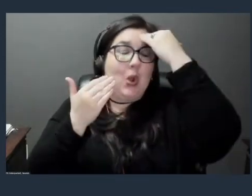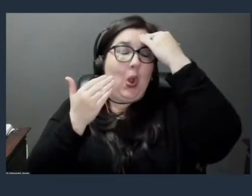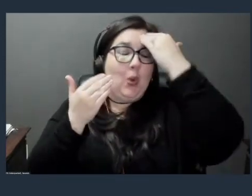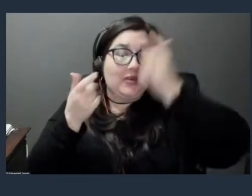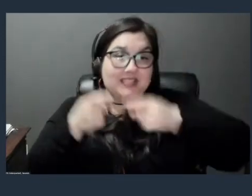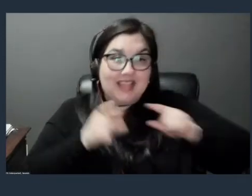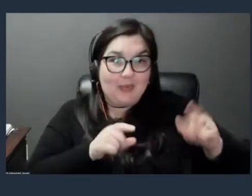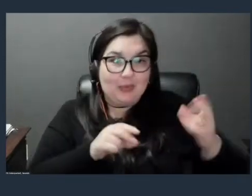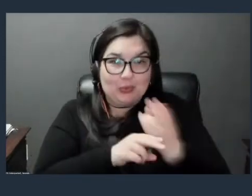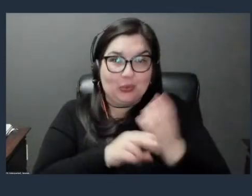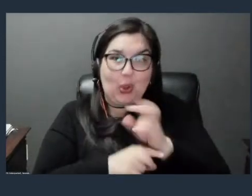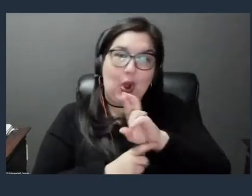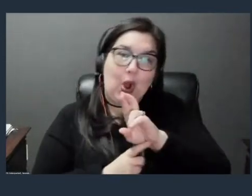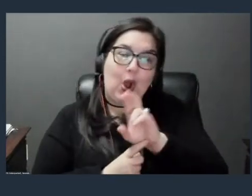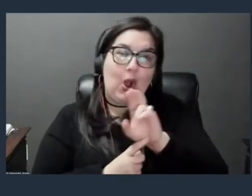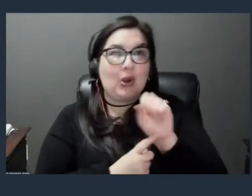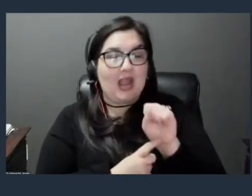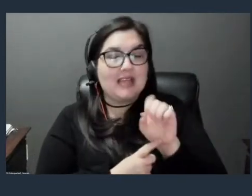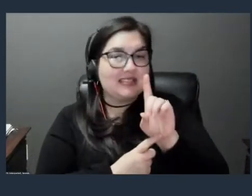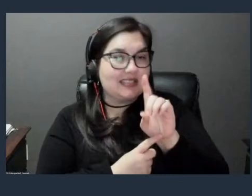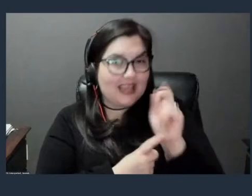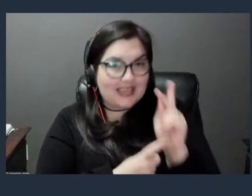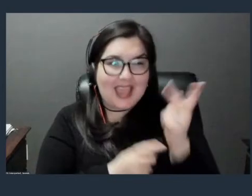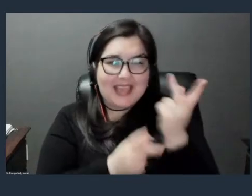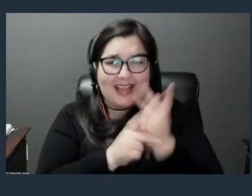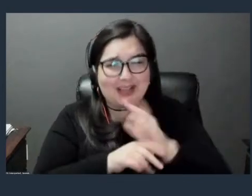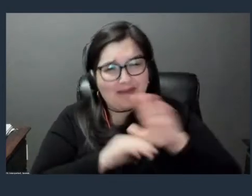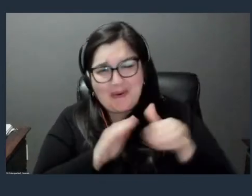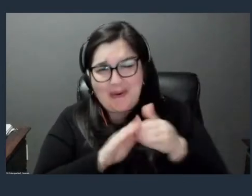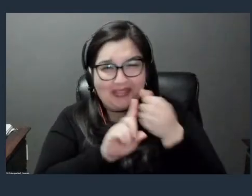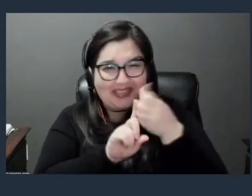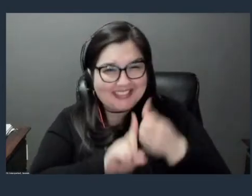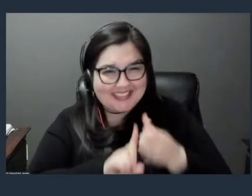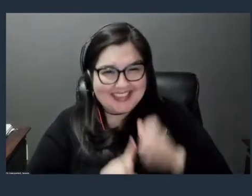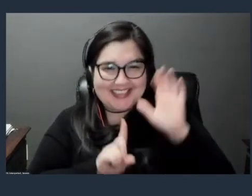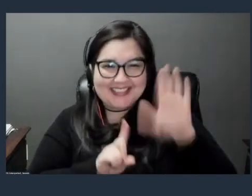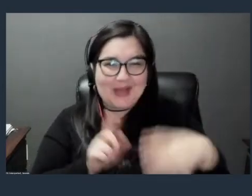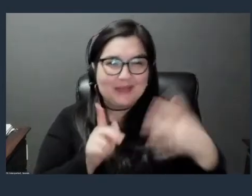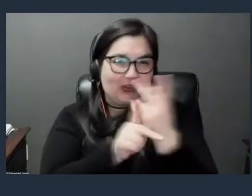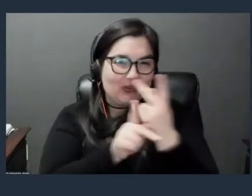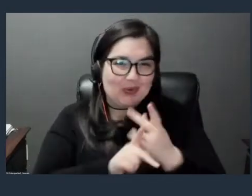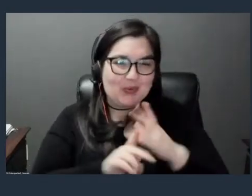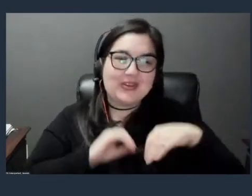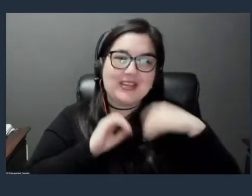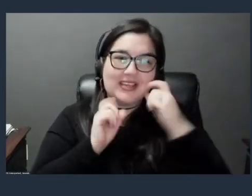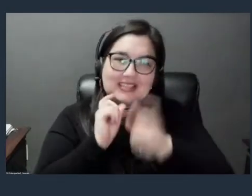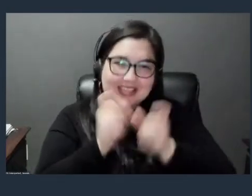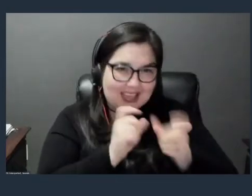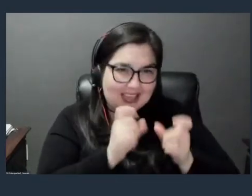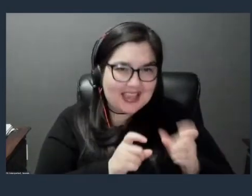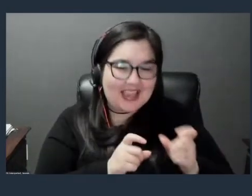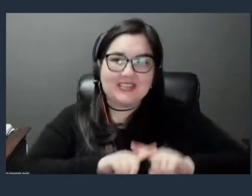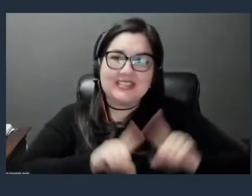that takes care of all the details. You can give your different compute, your different applications identities,